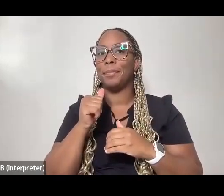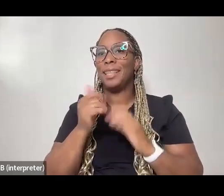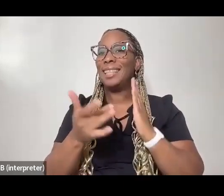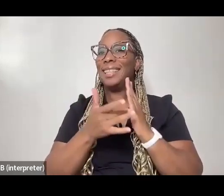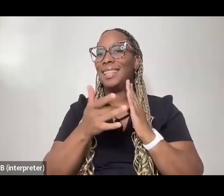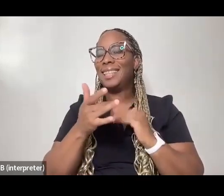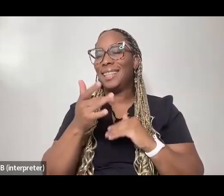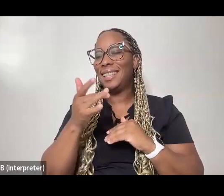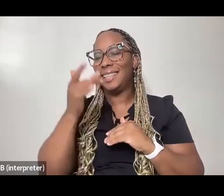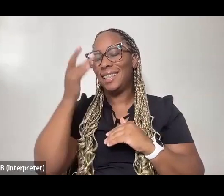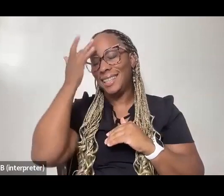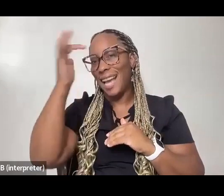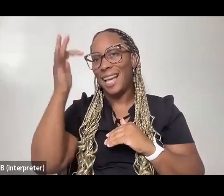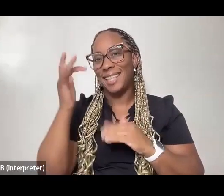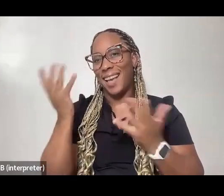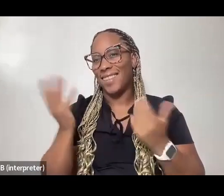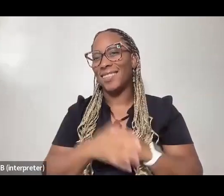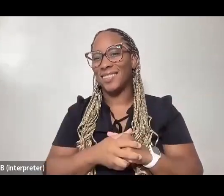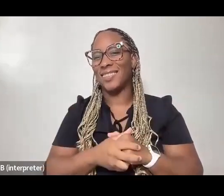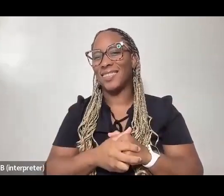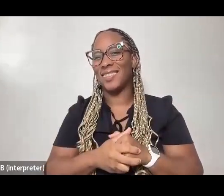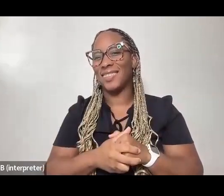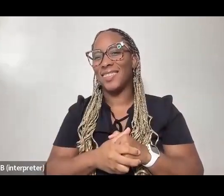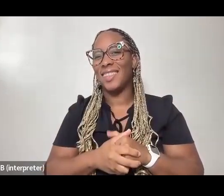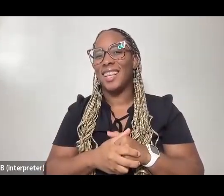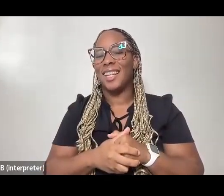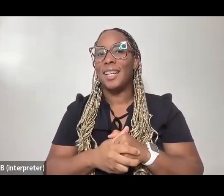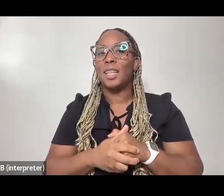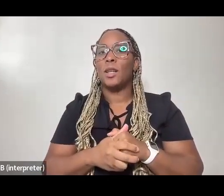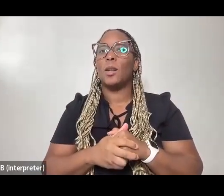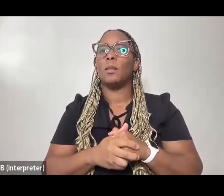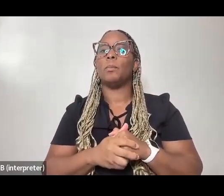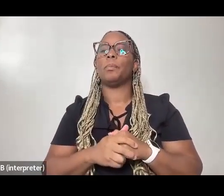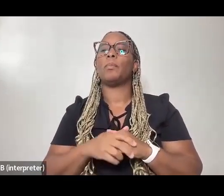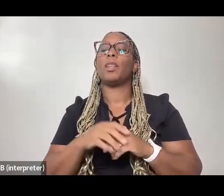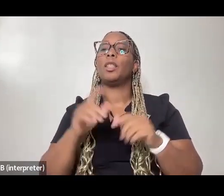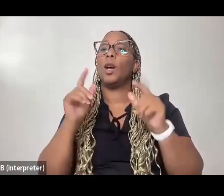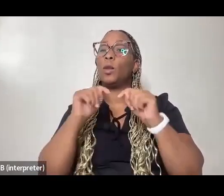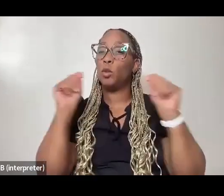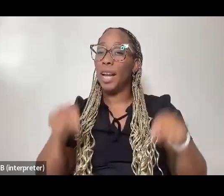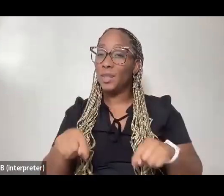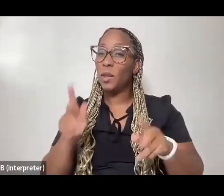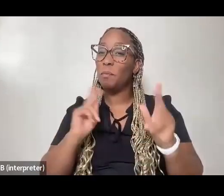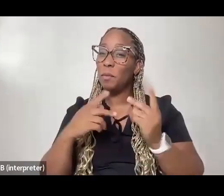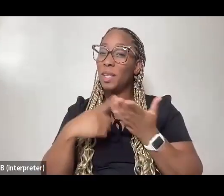that you are presenting. Now, transcripts, again, folks have been talk about transcripts all day today as well.